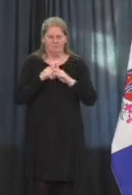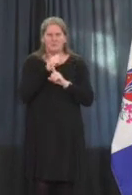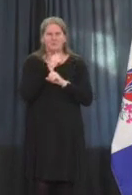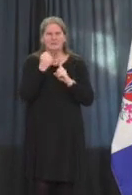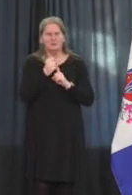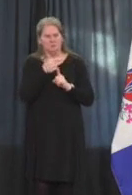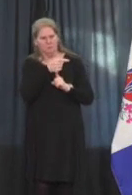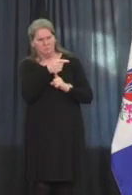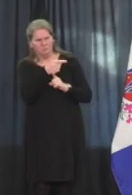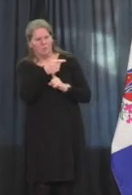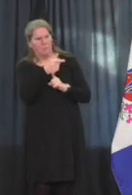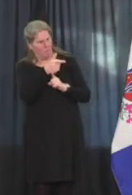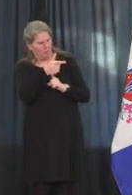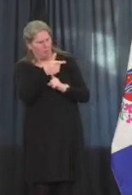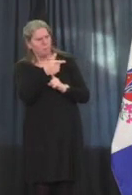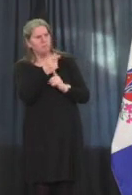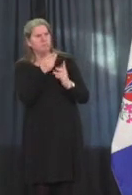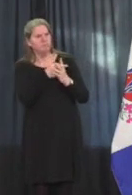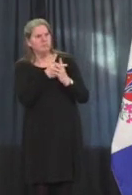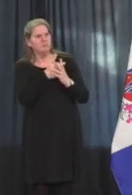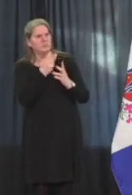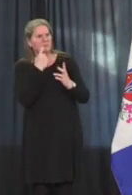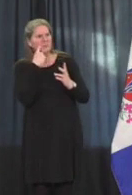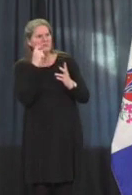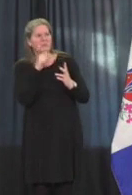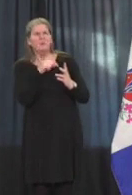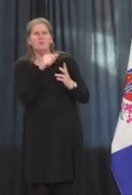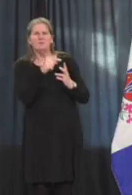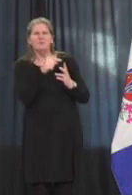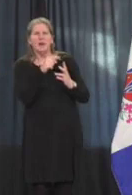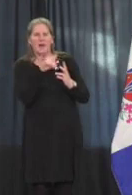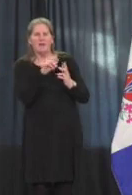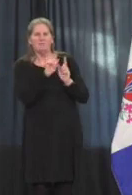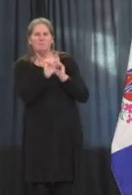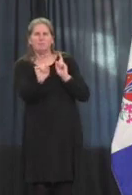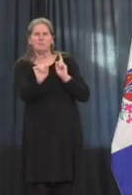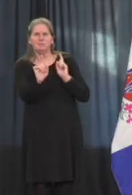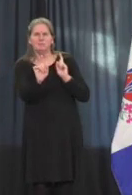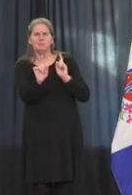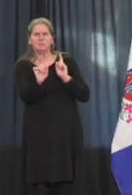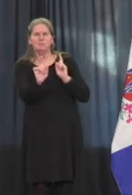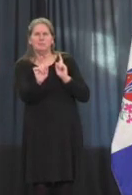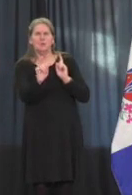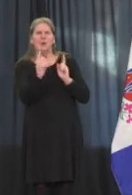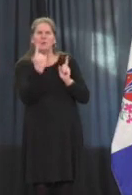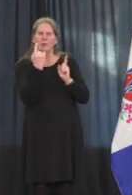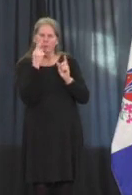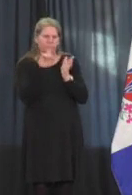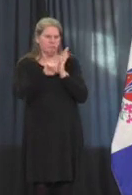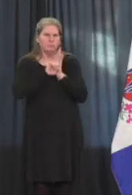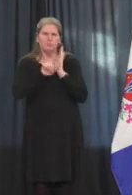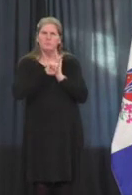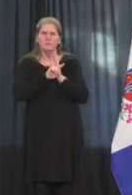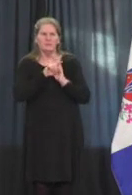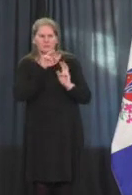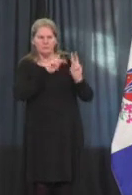REPORT OF A BREACH OF THIS TYPE OF OFFENCE WILL BE PROPERLY INVESTIGATED AND CHARGES CAN BE